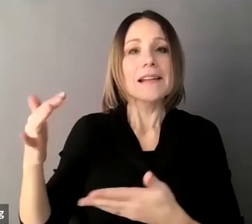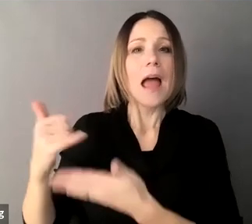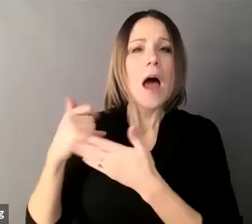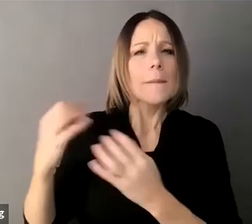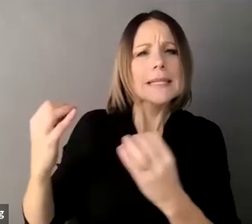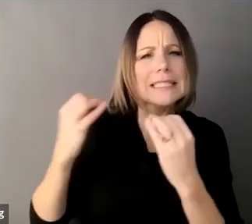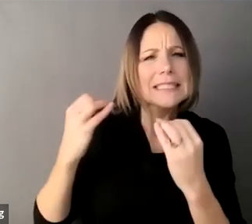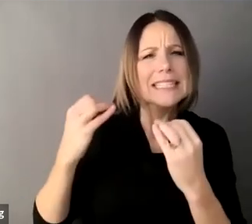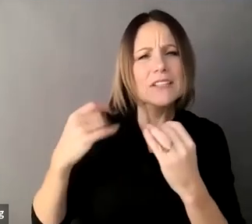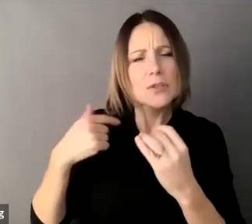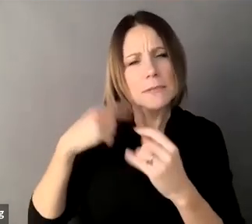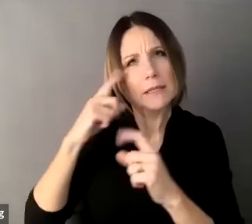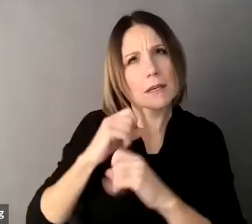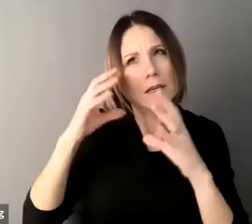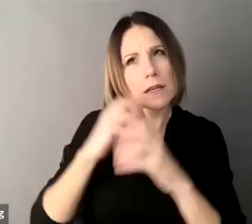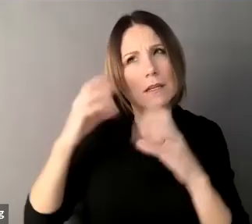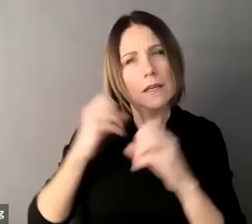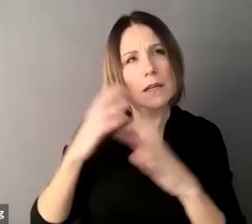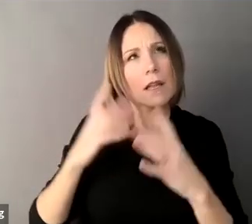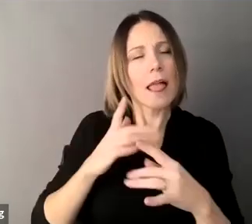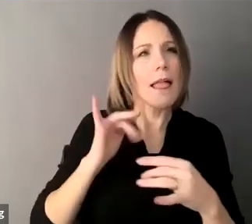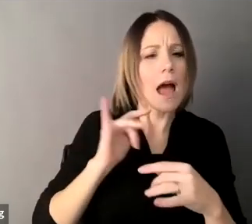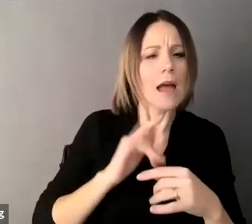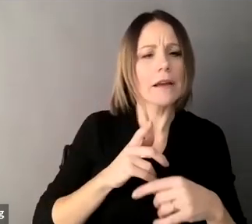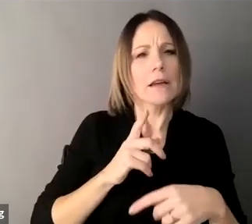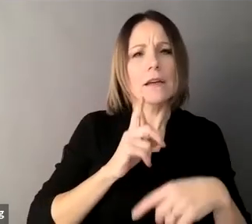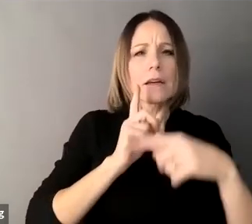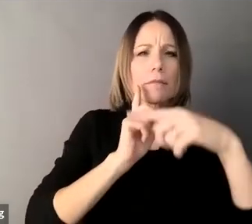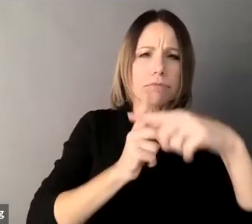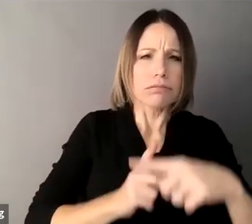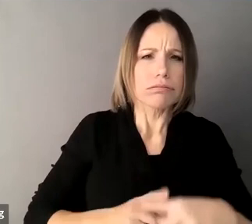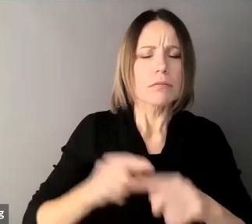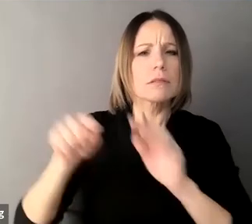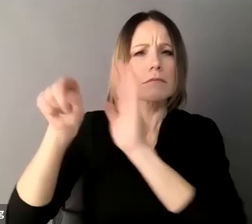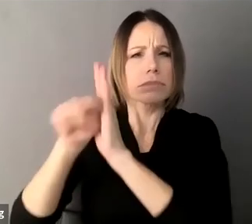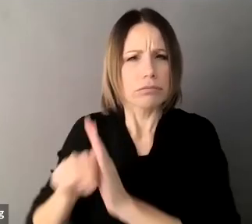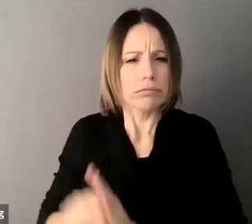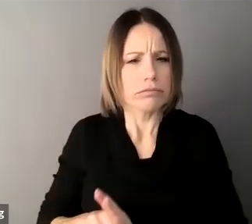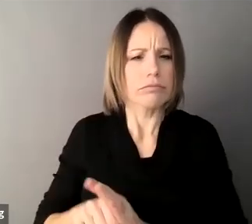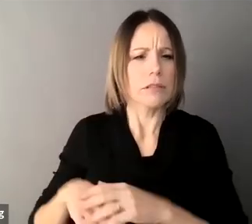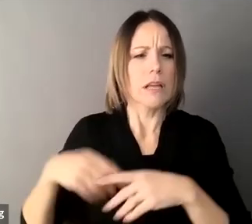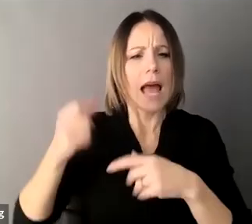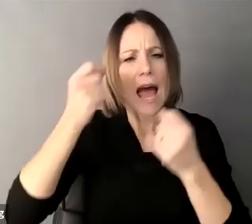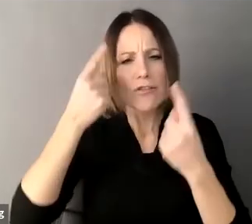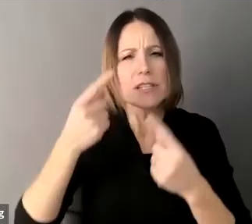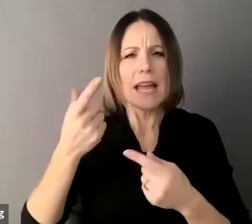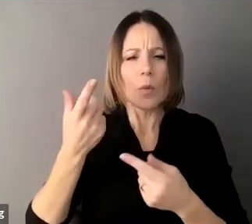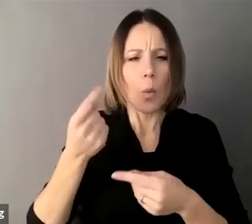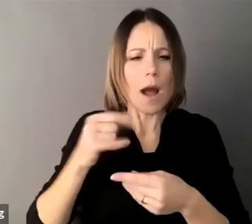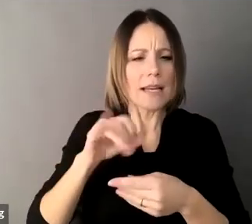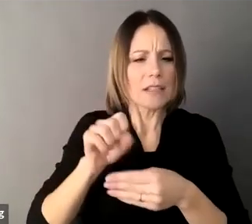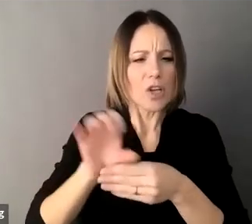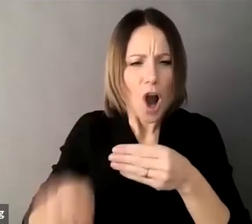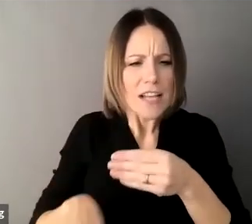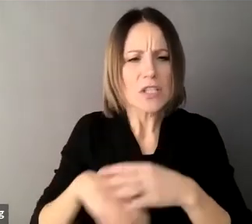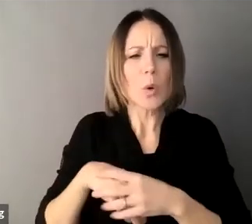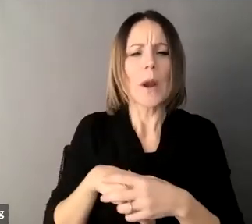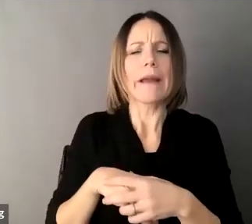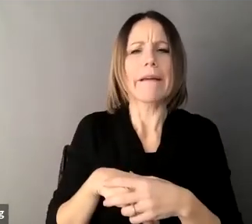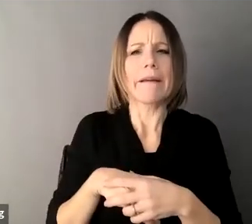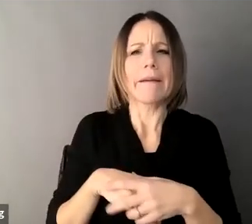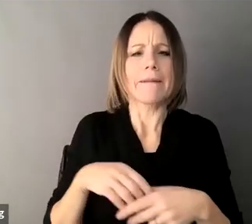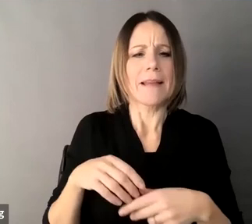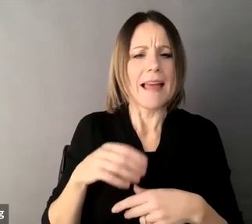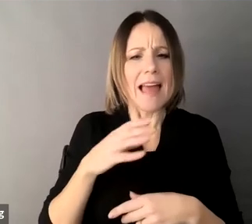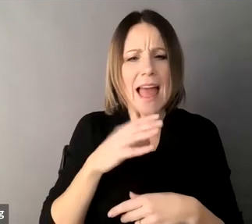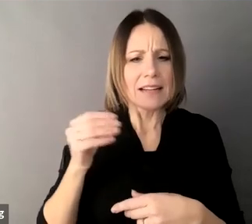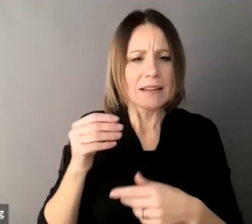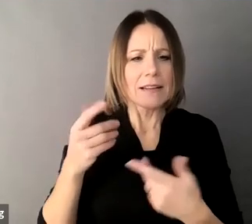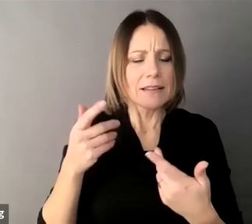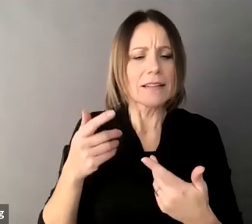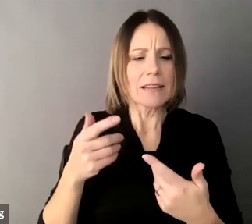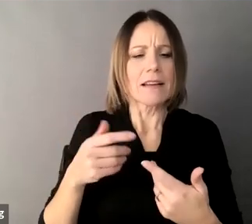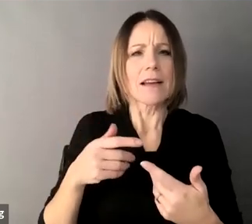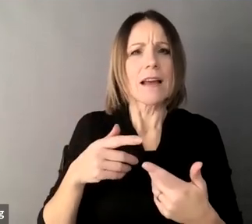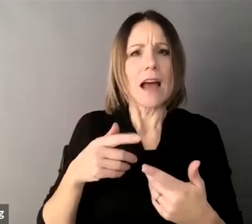willing the pros and cons understand the consequences and communicating the discussion